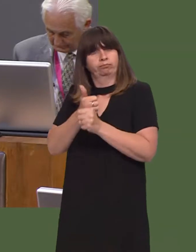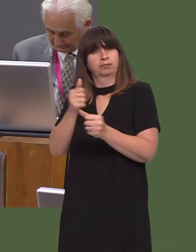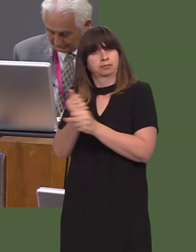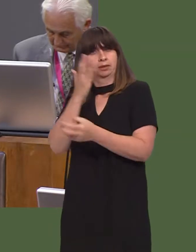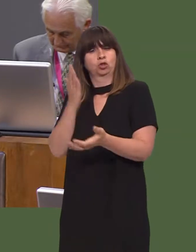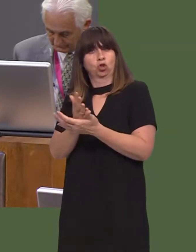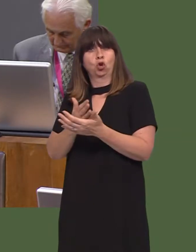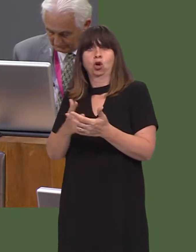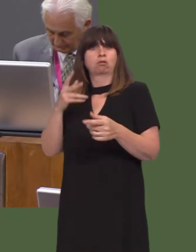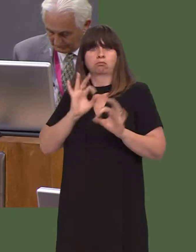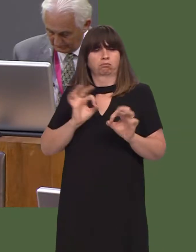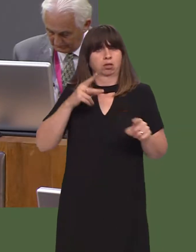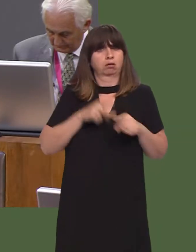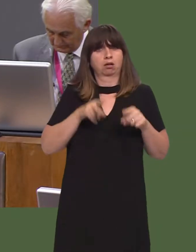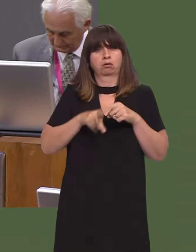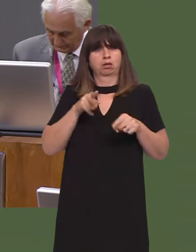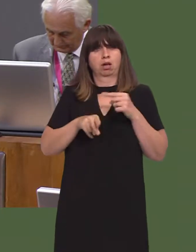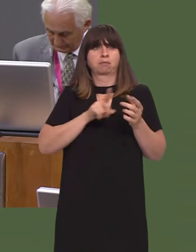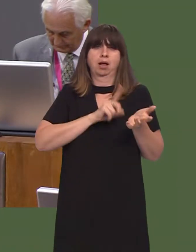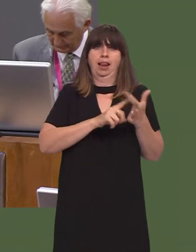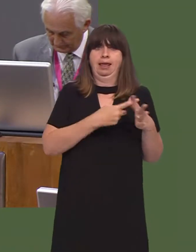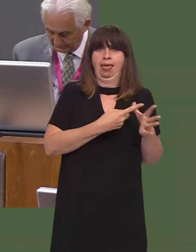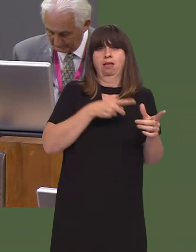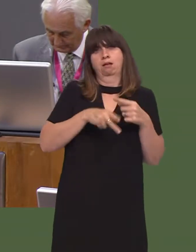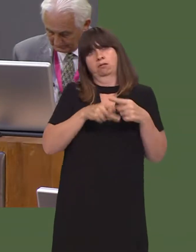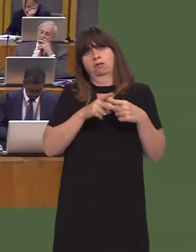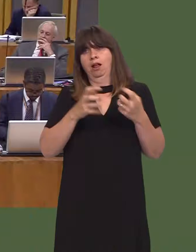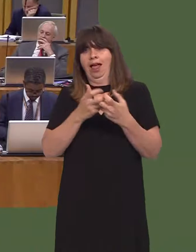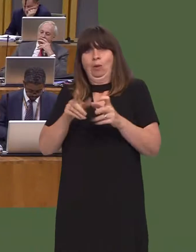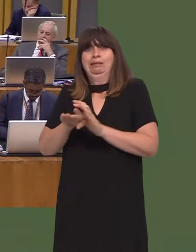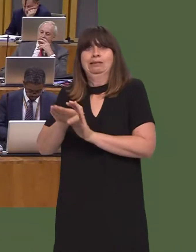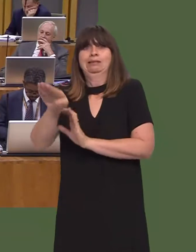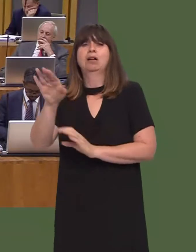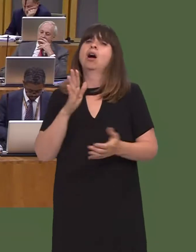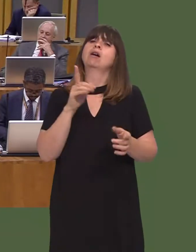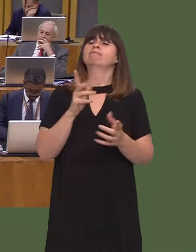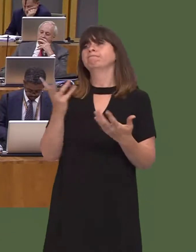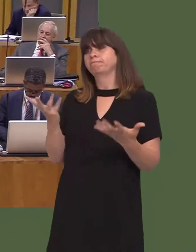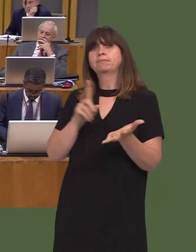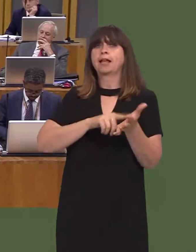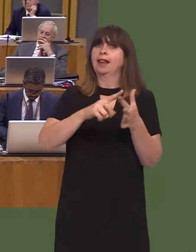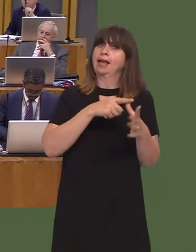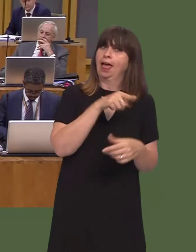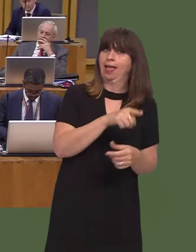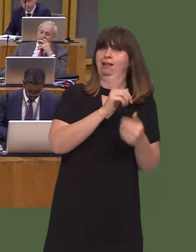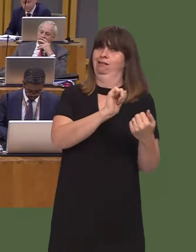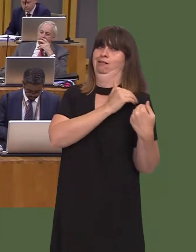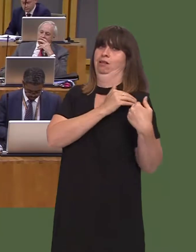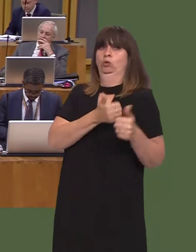this work is not affected by budget cuts imposed by the LEA? Diolch. Carwyn Jones: Well, primarily, of course, itís a matter for the LEA to provide support